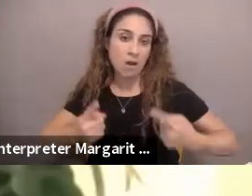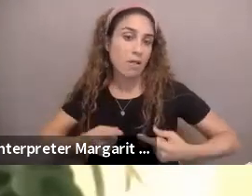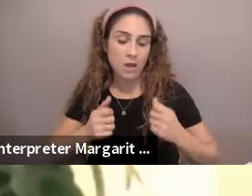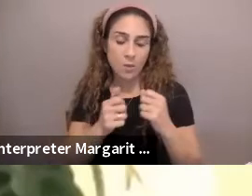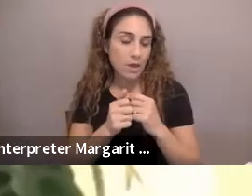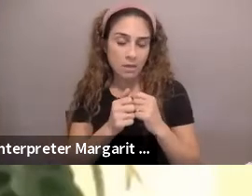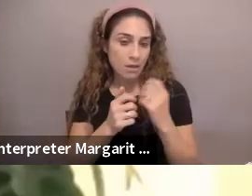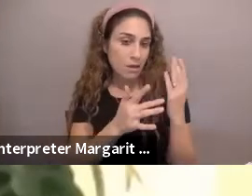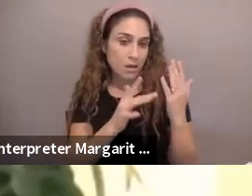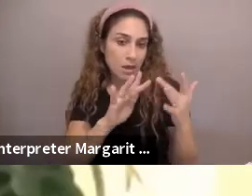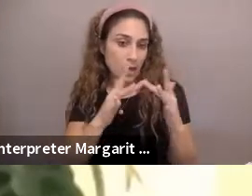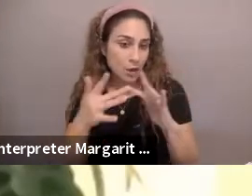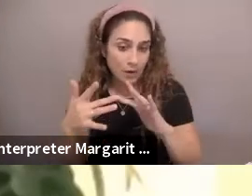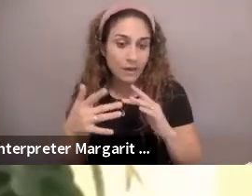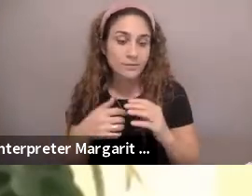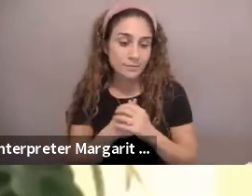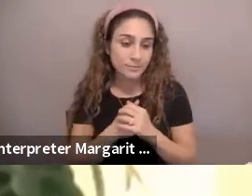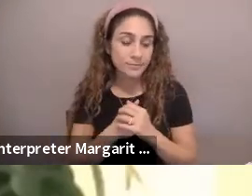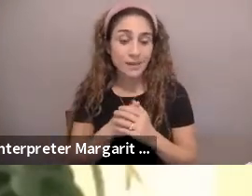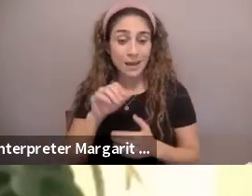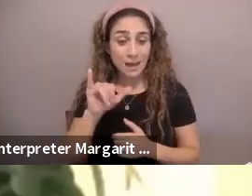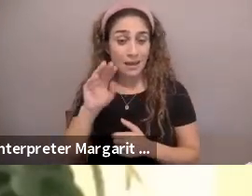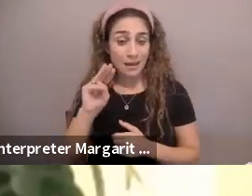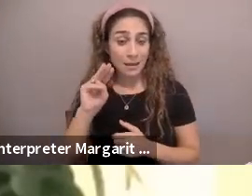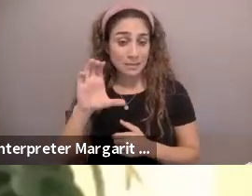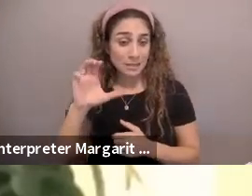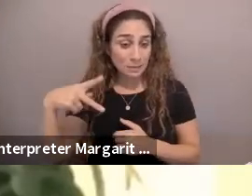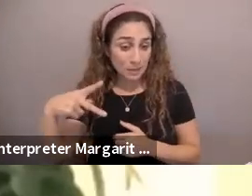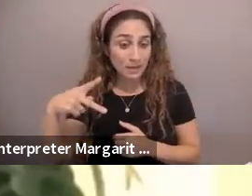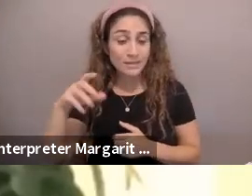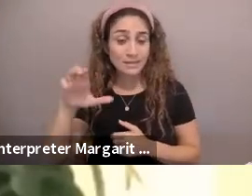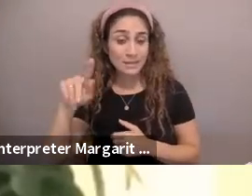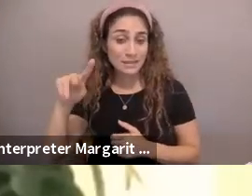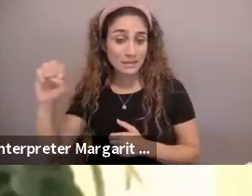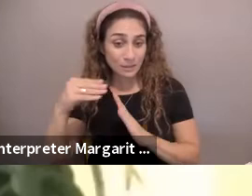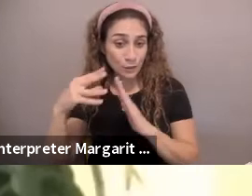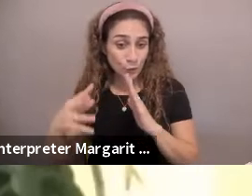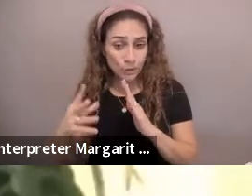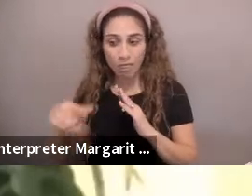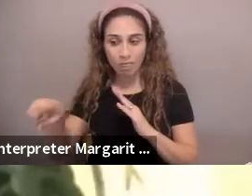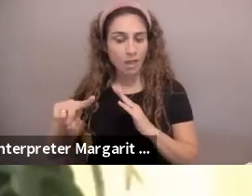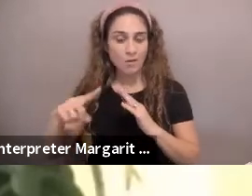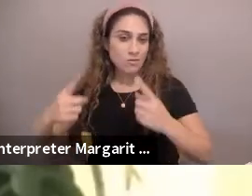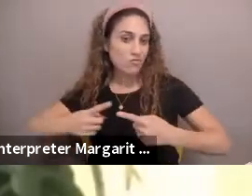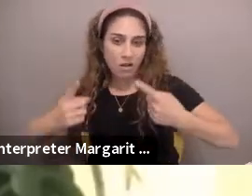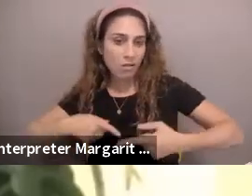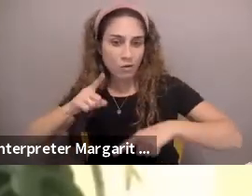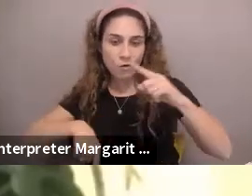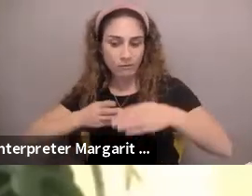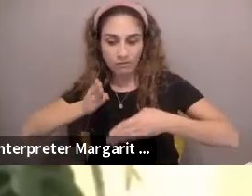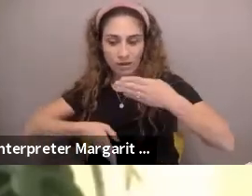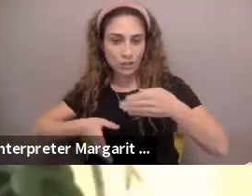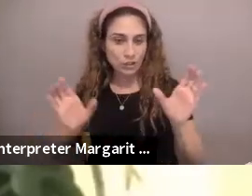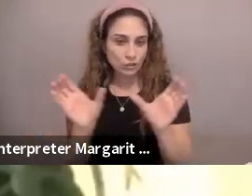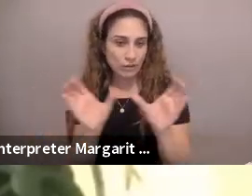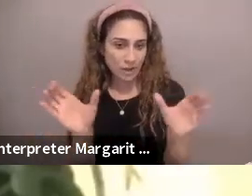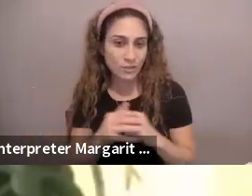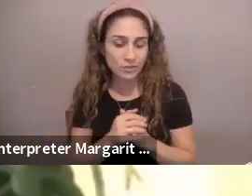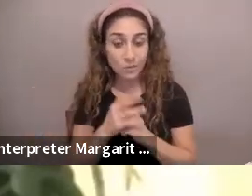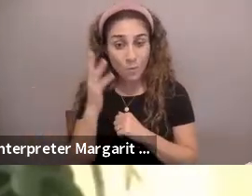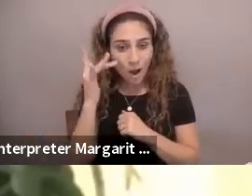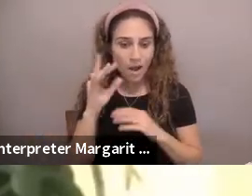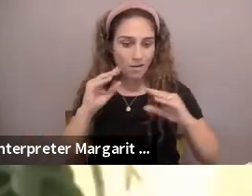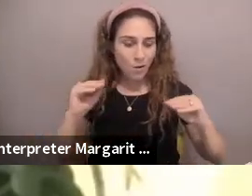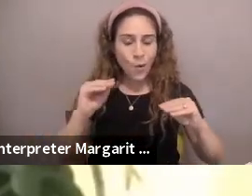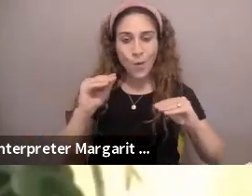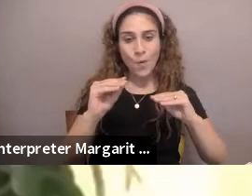INCB CDs students were having struggles to finish their certification because of the lack of computer and dedicated graphic design programs.